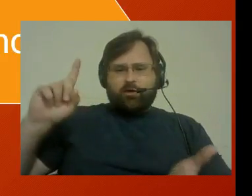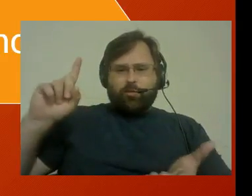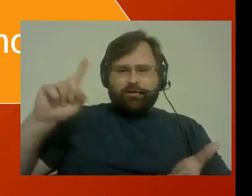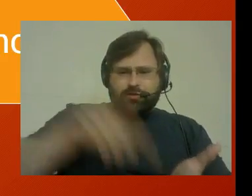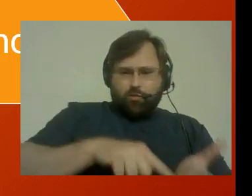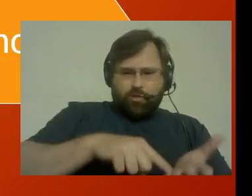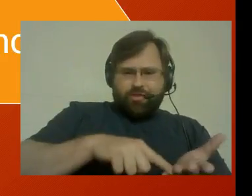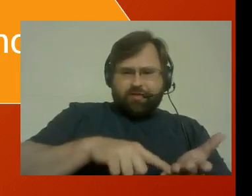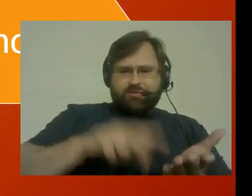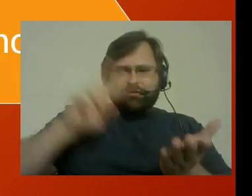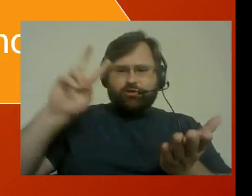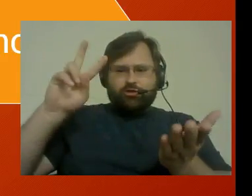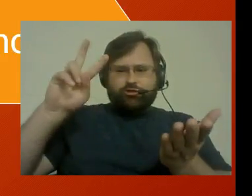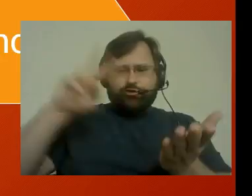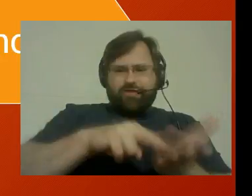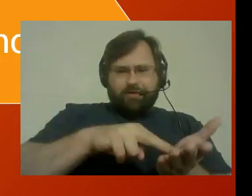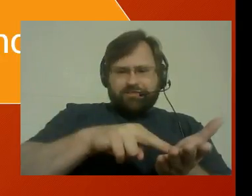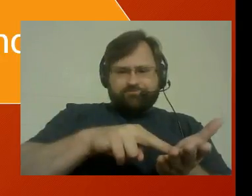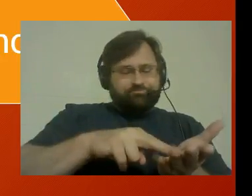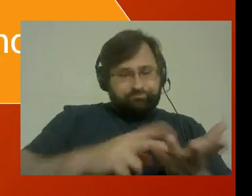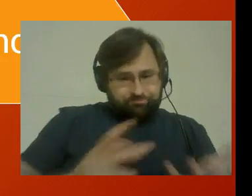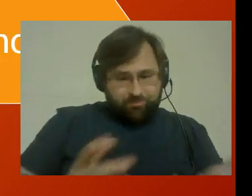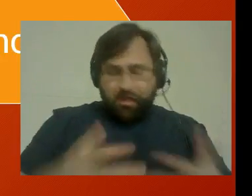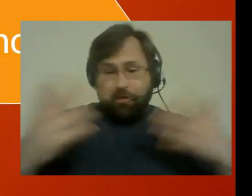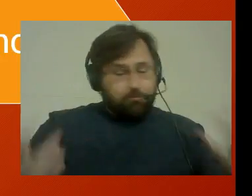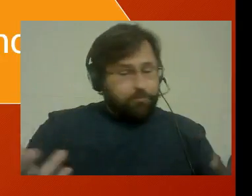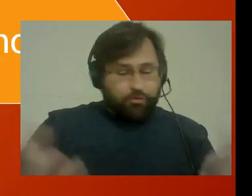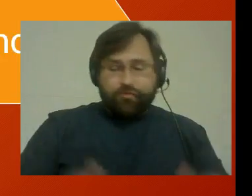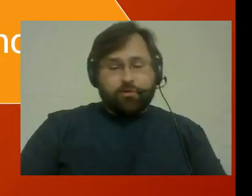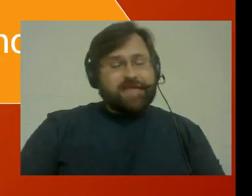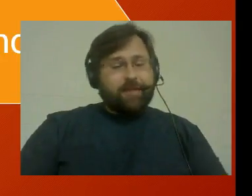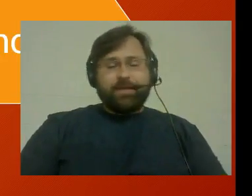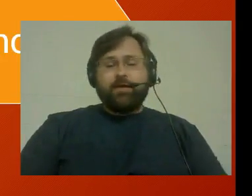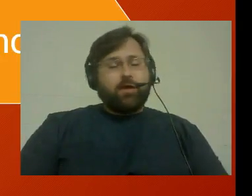incorporated get 1000 2000 both of those happen